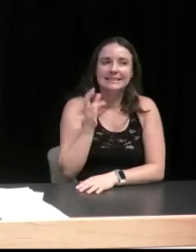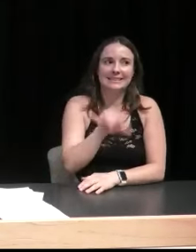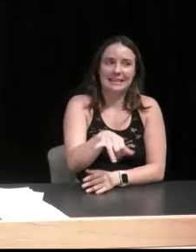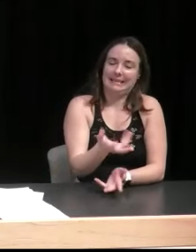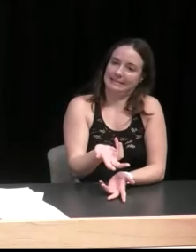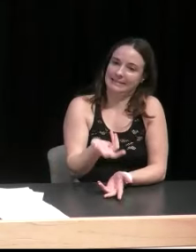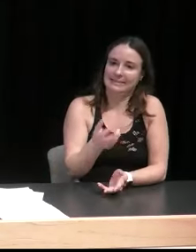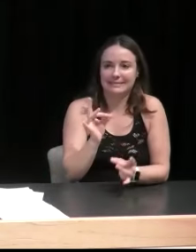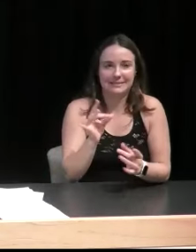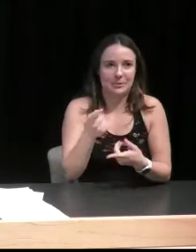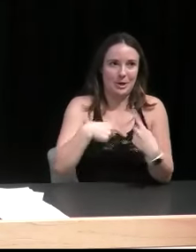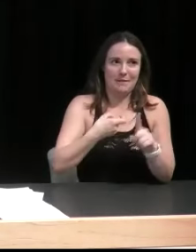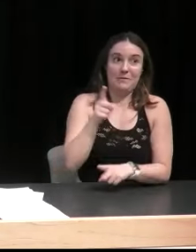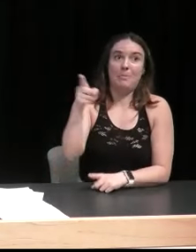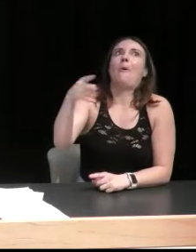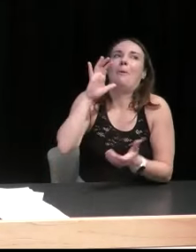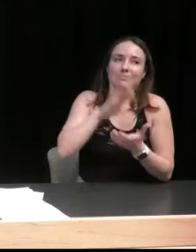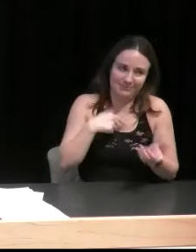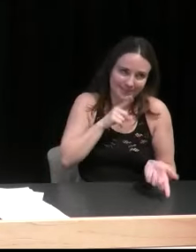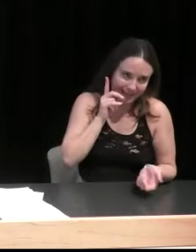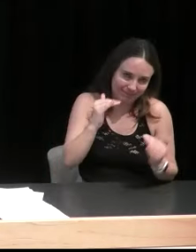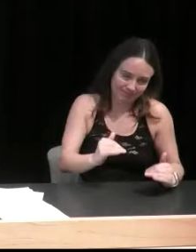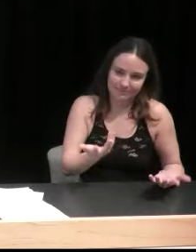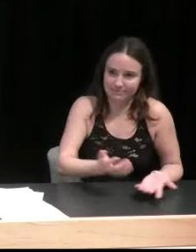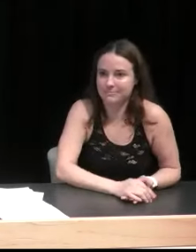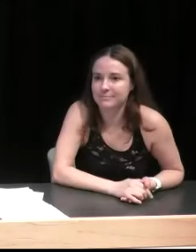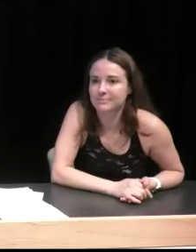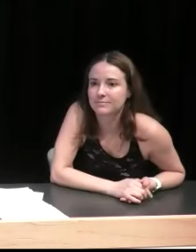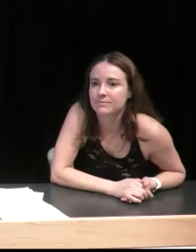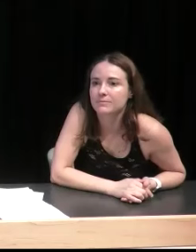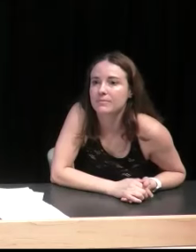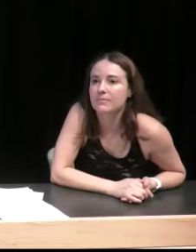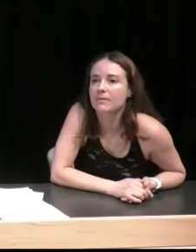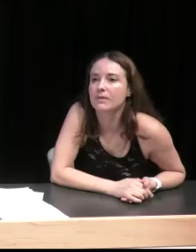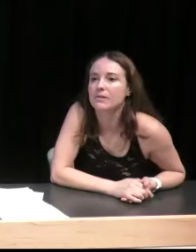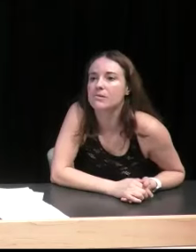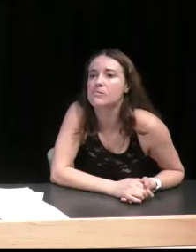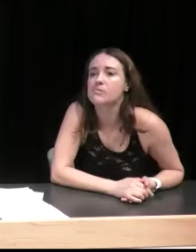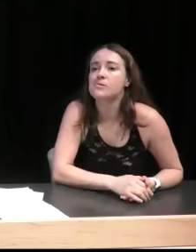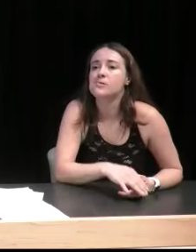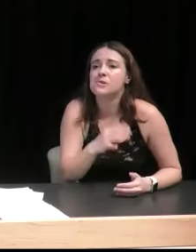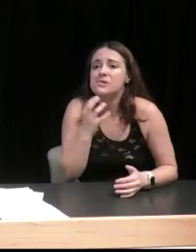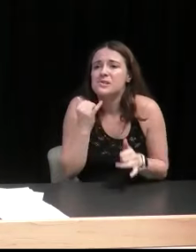that um and that again is again coming from that autism the belief that de people are